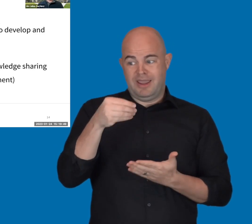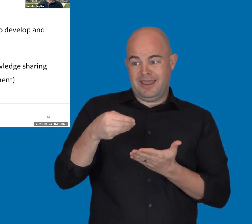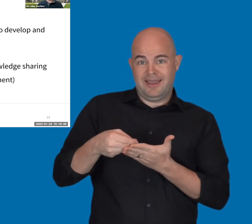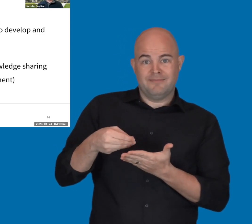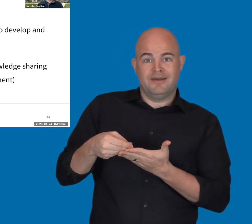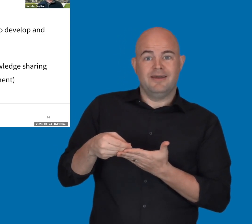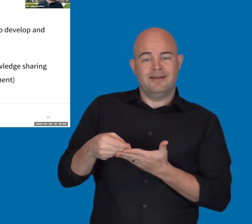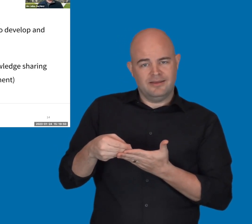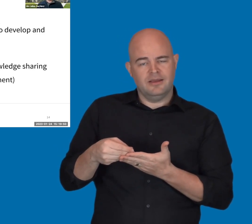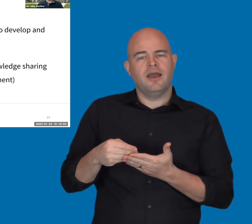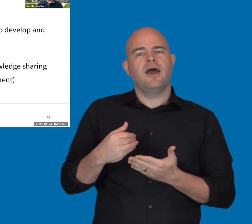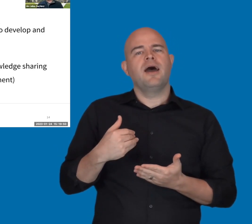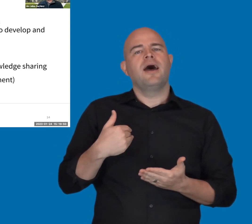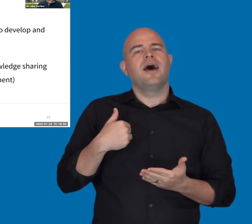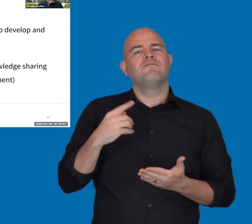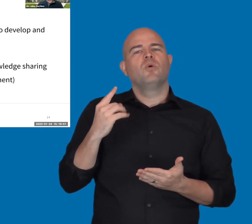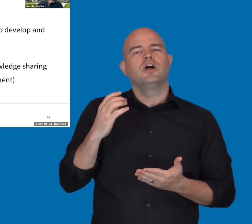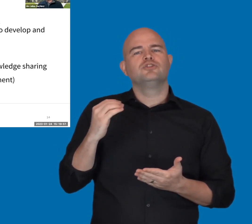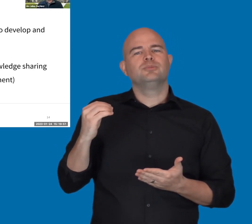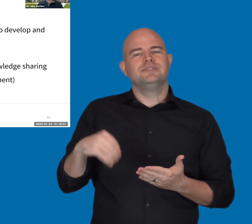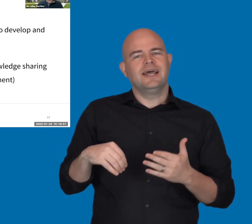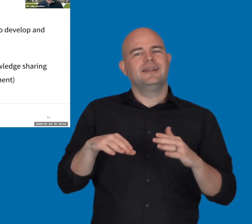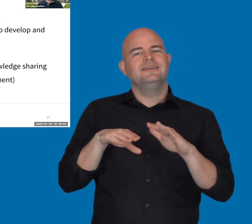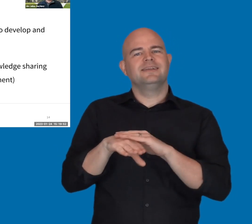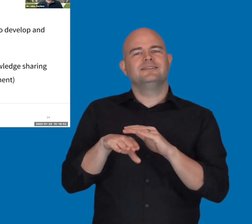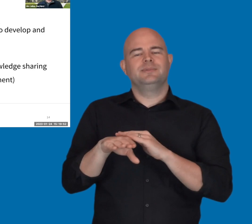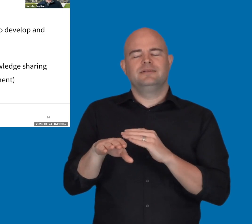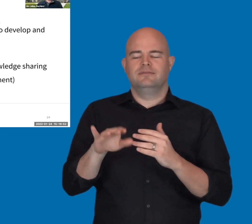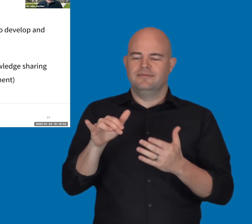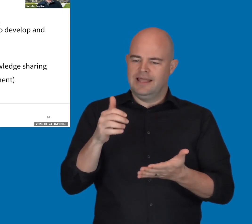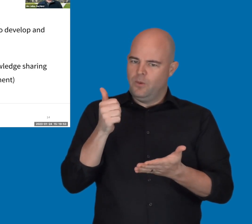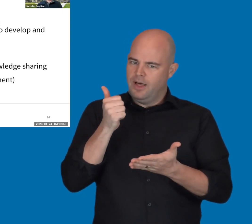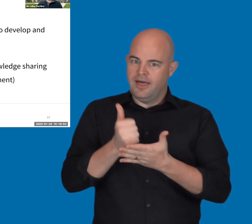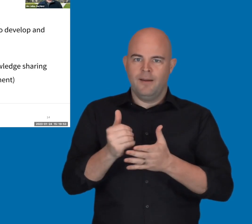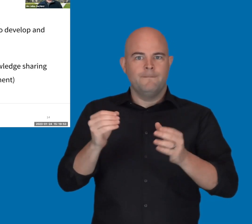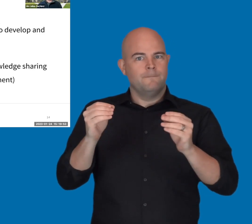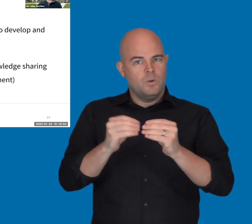it's going to create another opportunity to advance the accessibility agenda